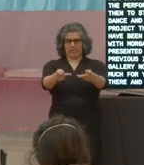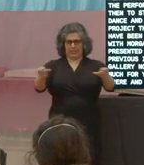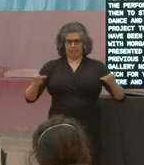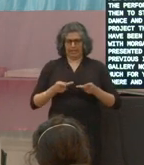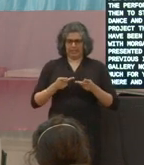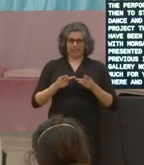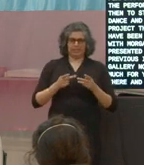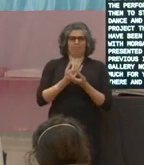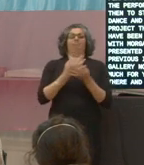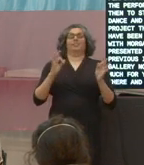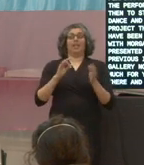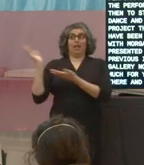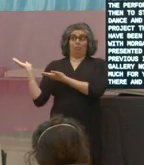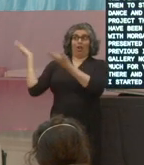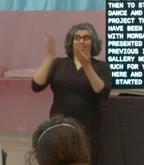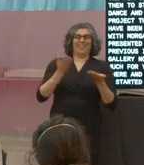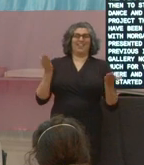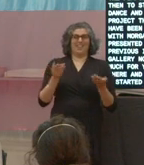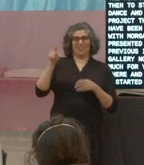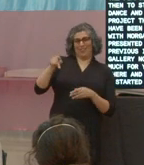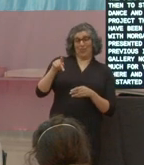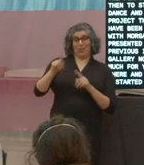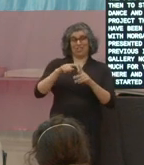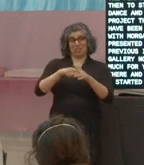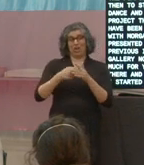here to more than when I started at the Museum in 2016. And